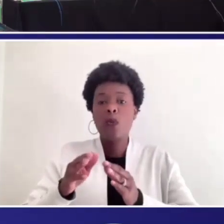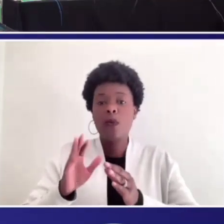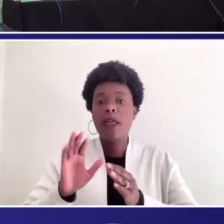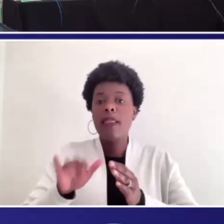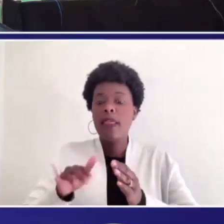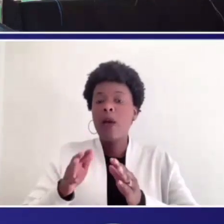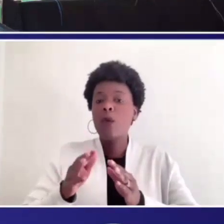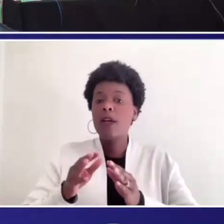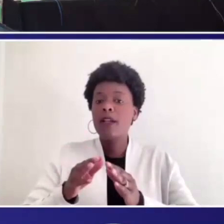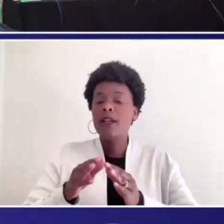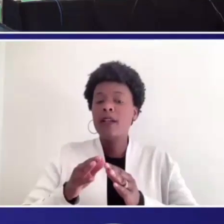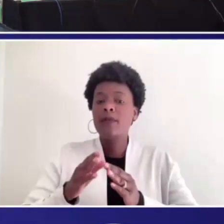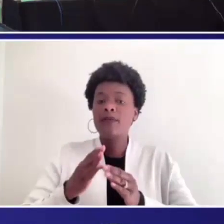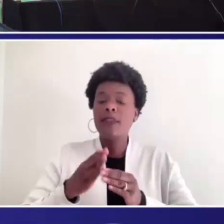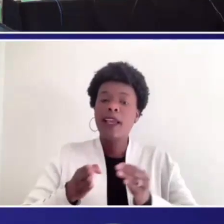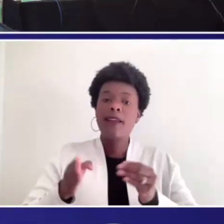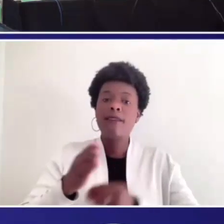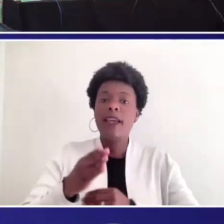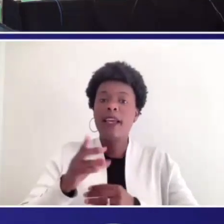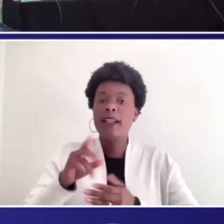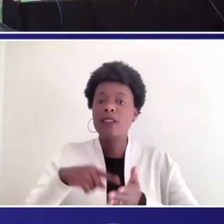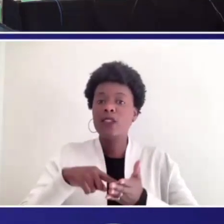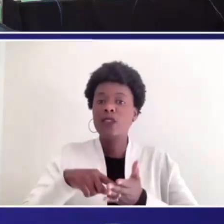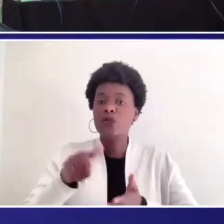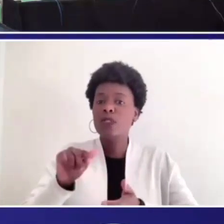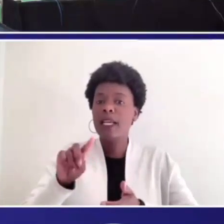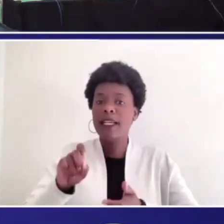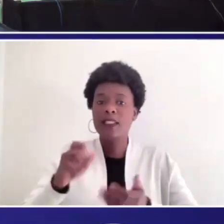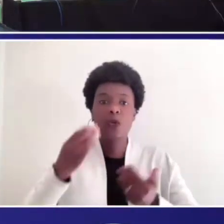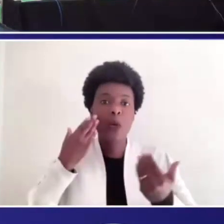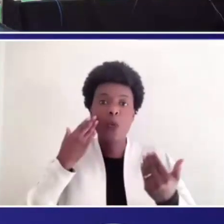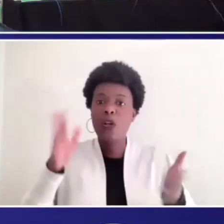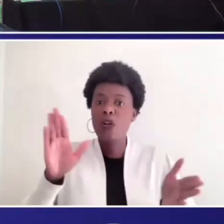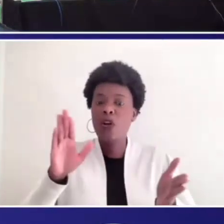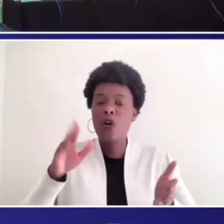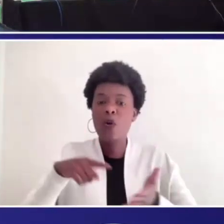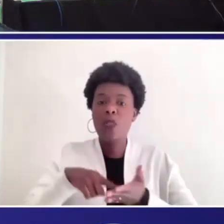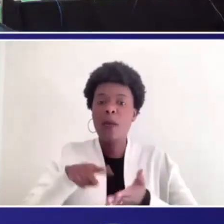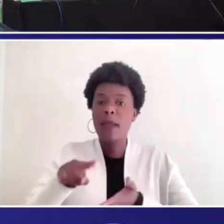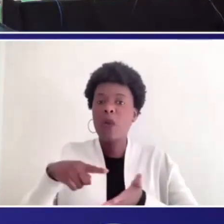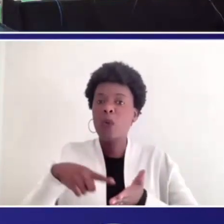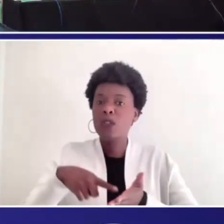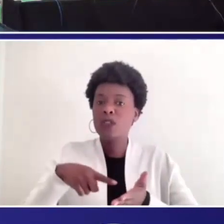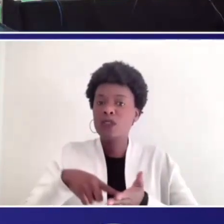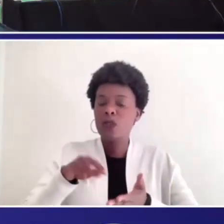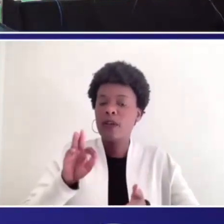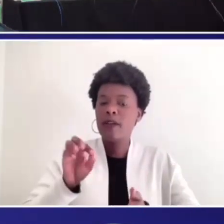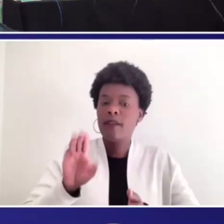which would not allow them to be able to know that there was a payment due in the subsequent month of February and March.